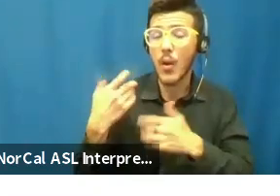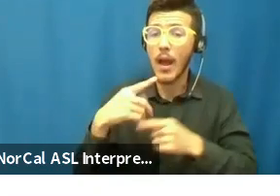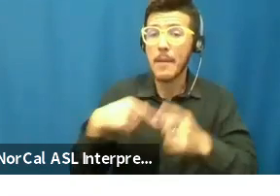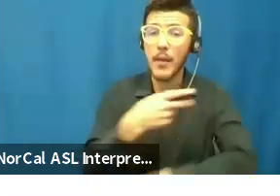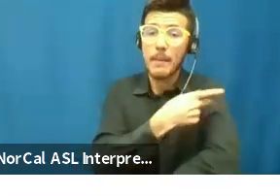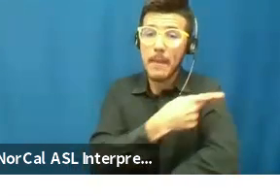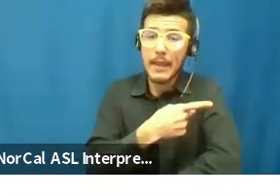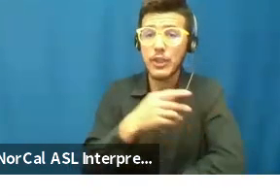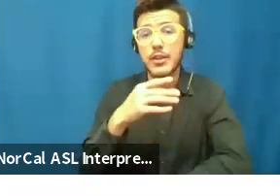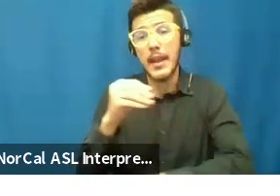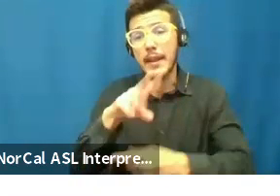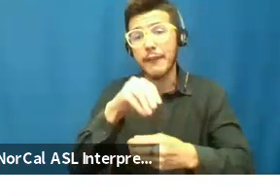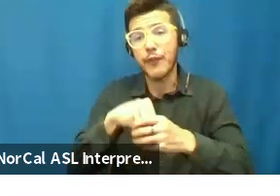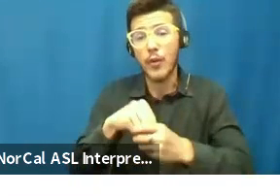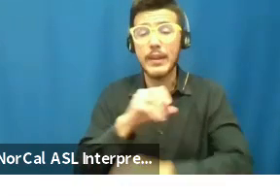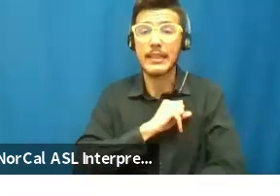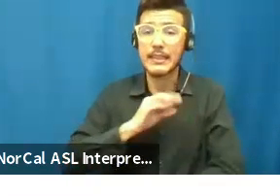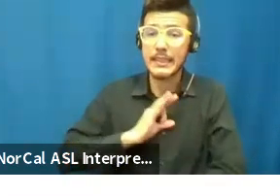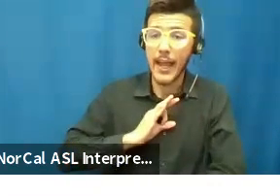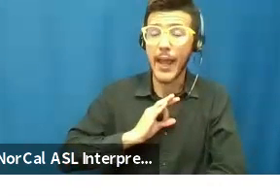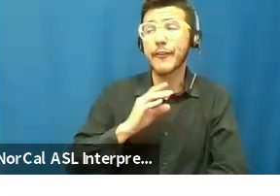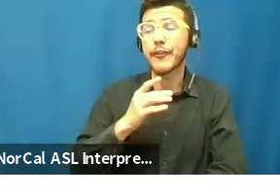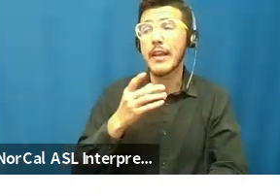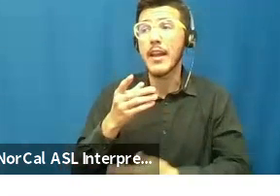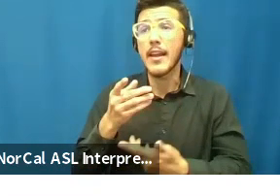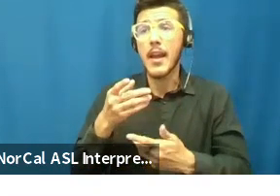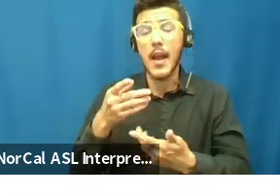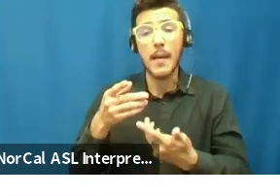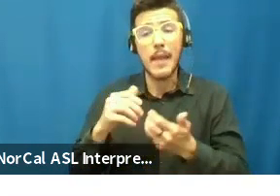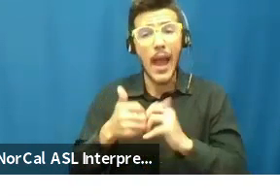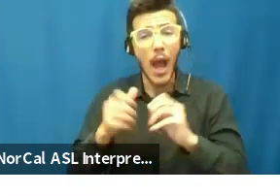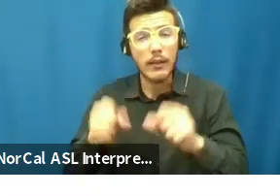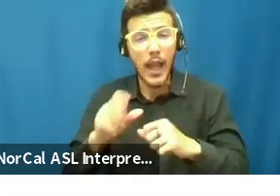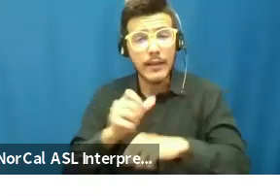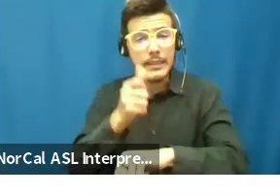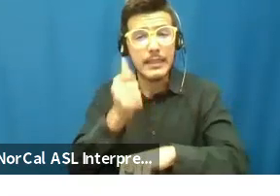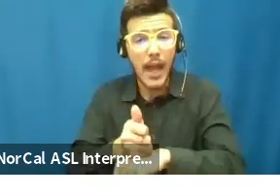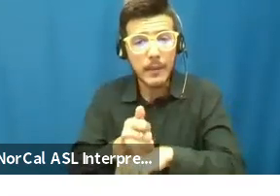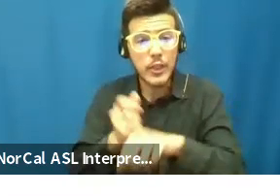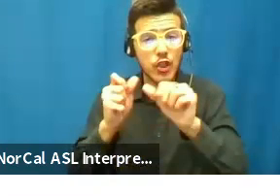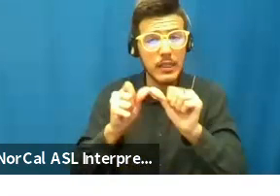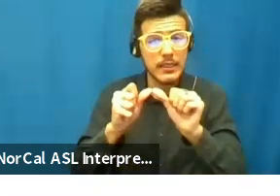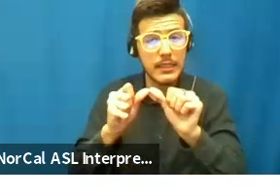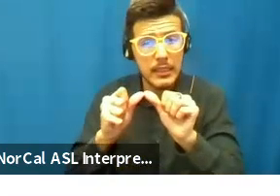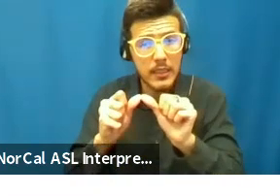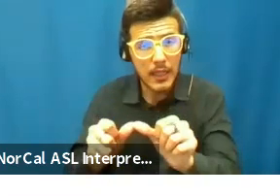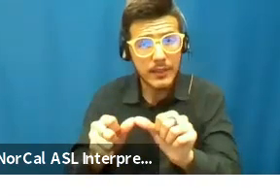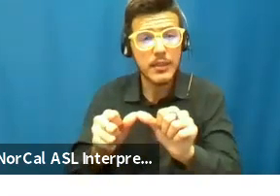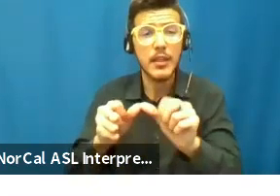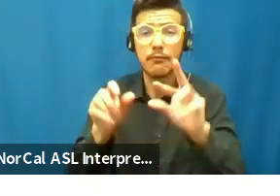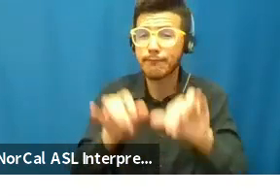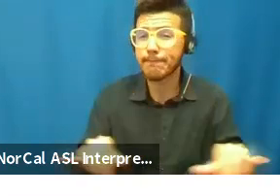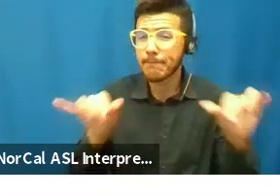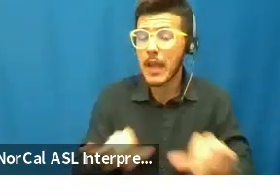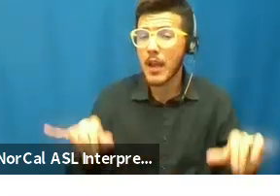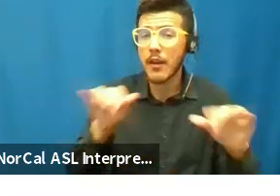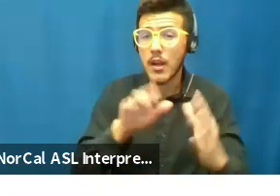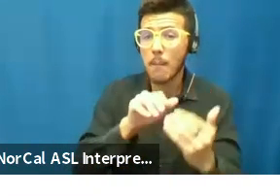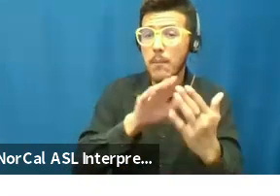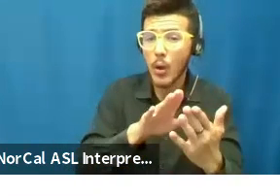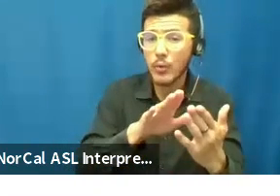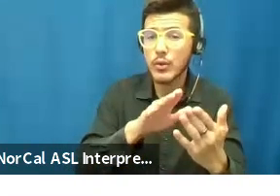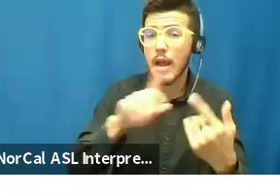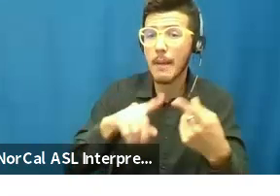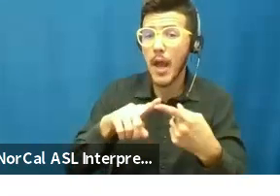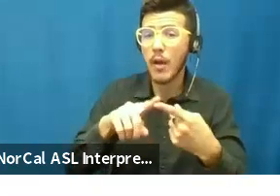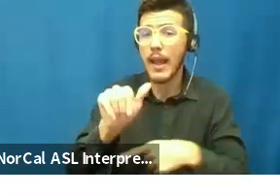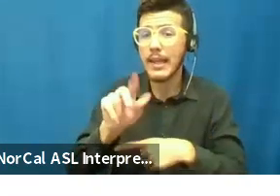staff vendors and all peoples, universal approach and inclusion such as including